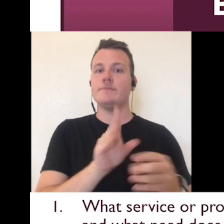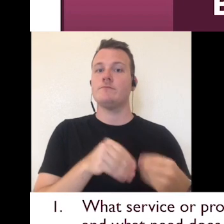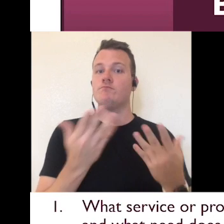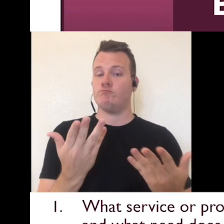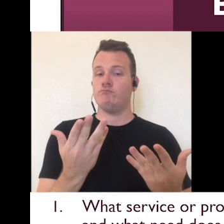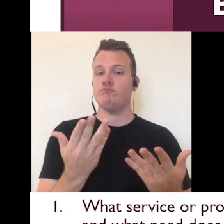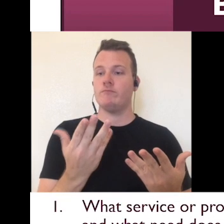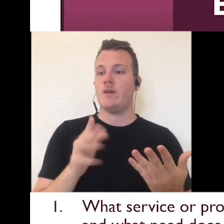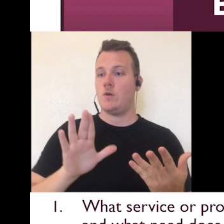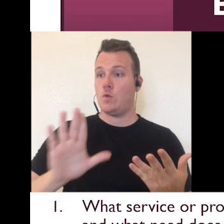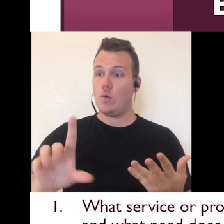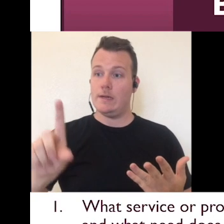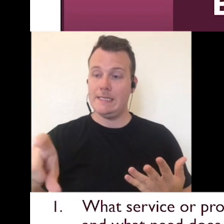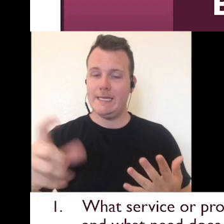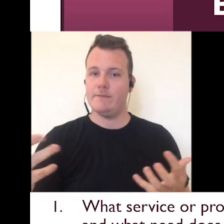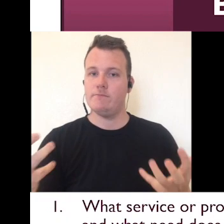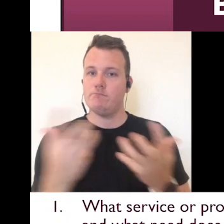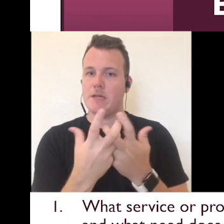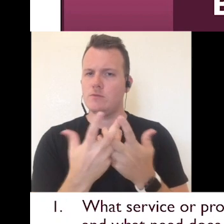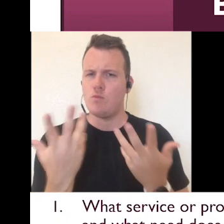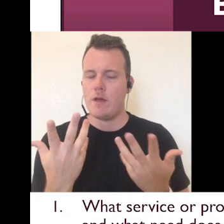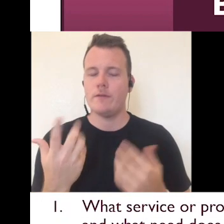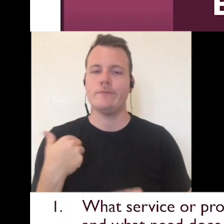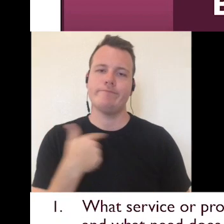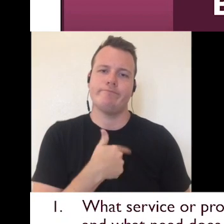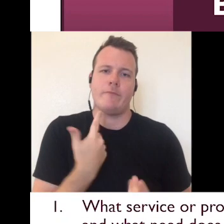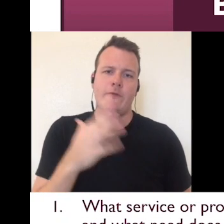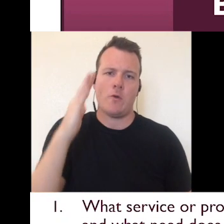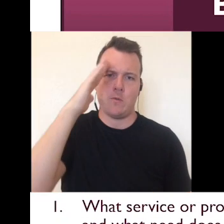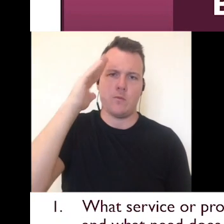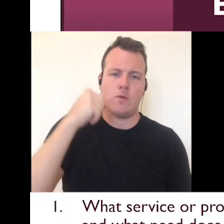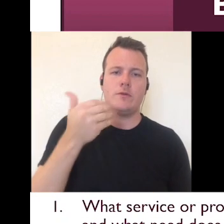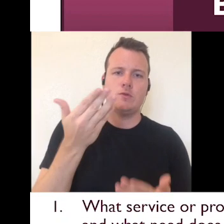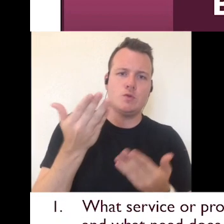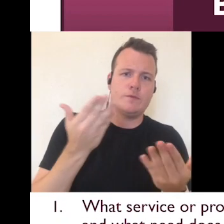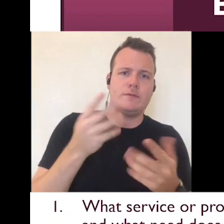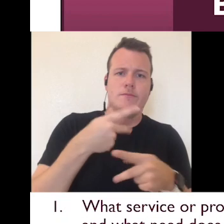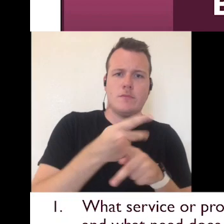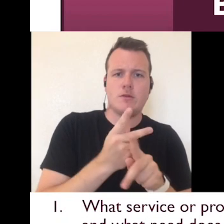that does- that- does the business provide and what need does it fill. Well we know